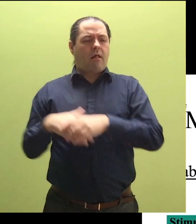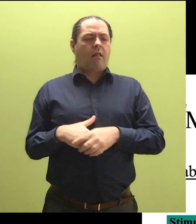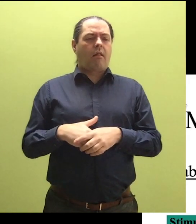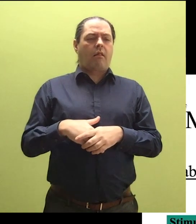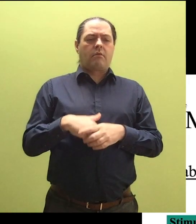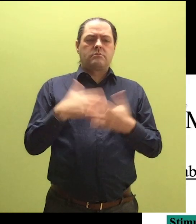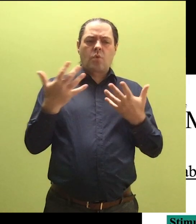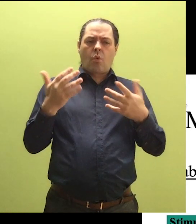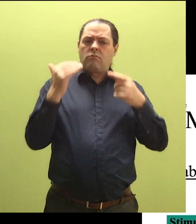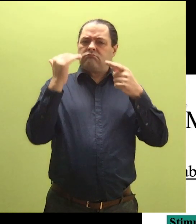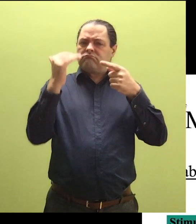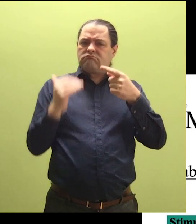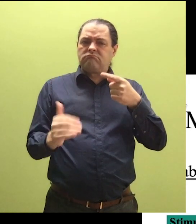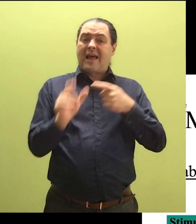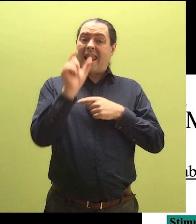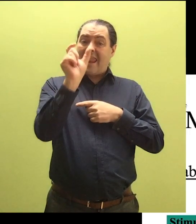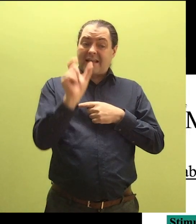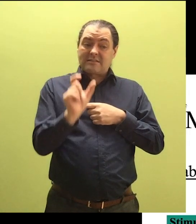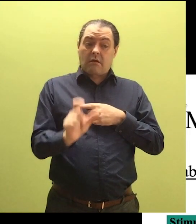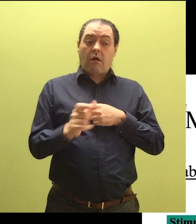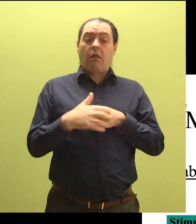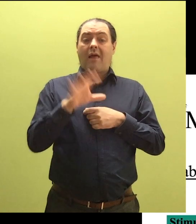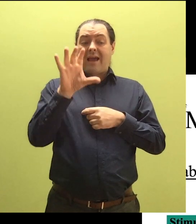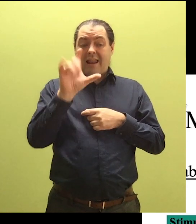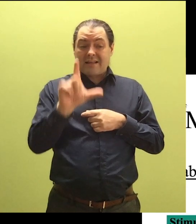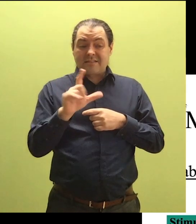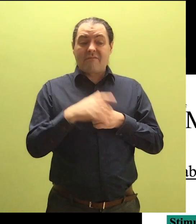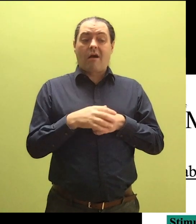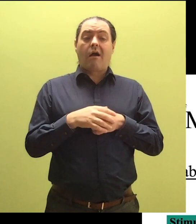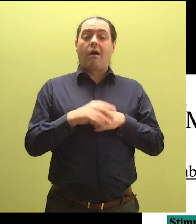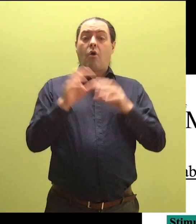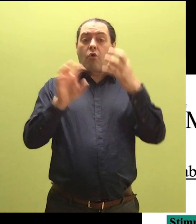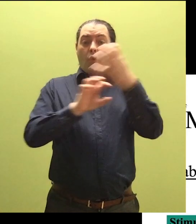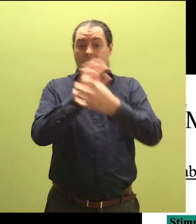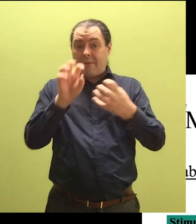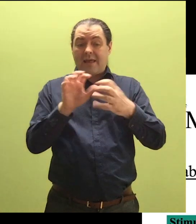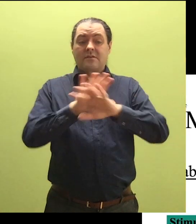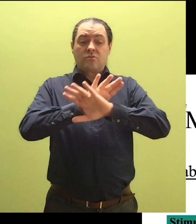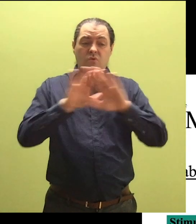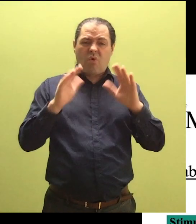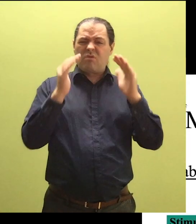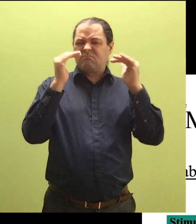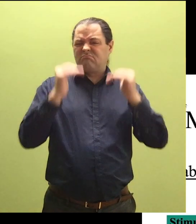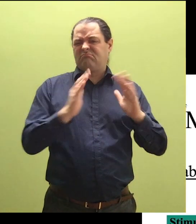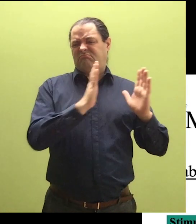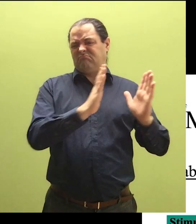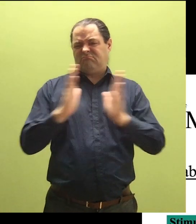main predicate -classifier or lexical- and whether the utterance is a complex clause, in other words, a serial verb